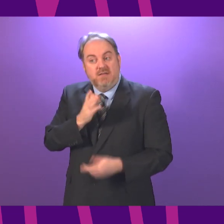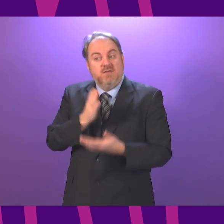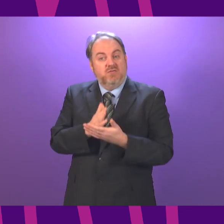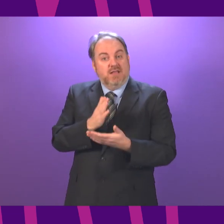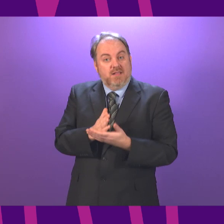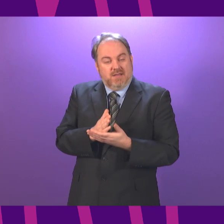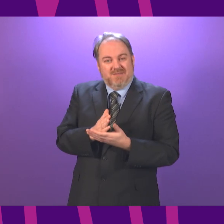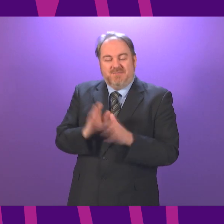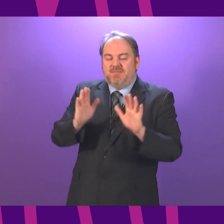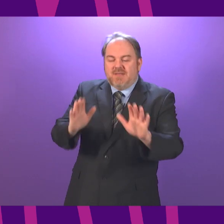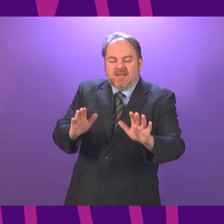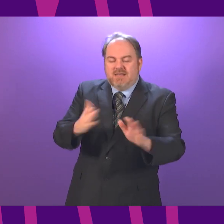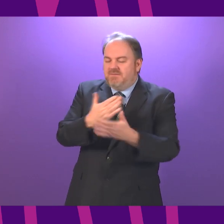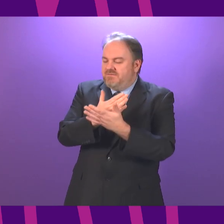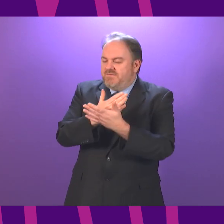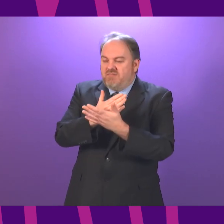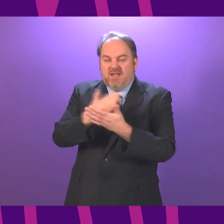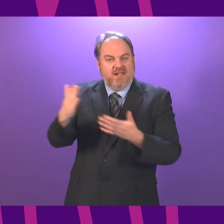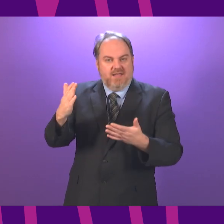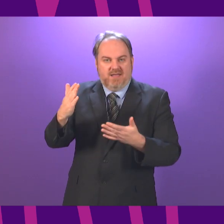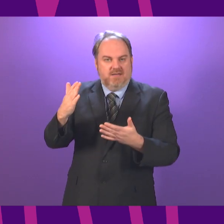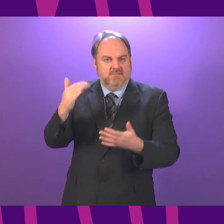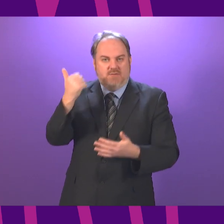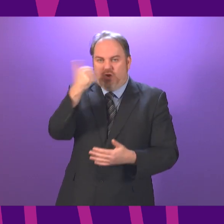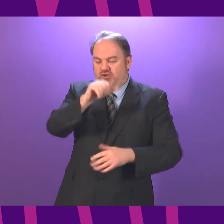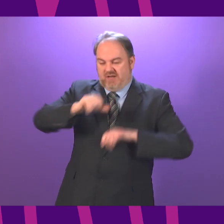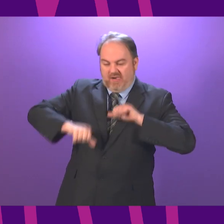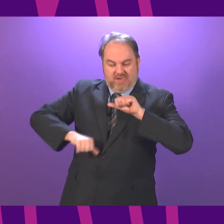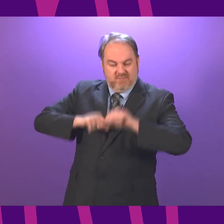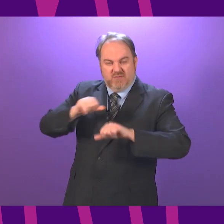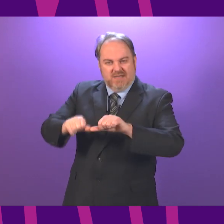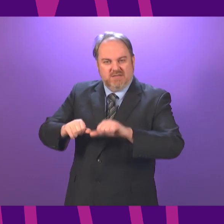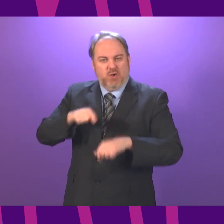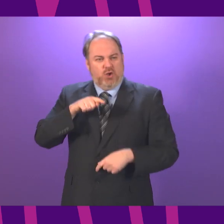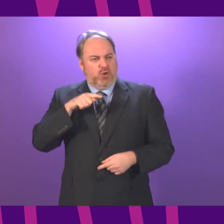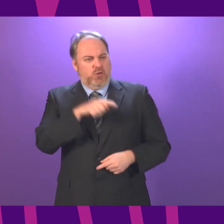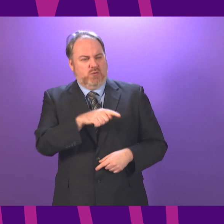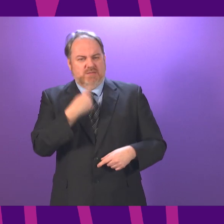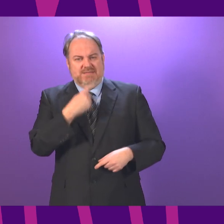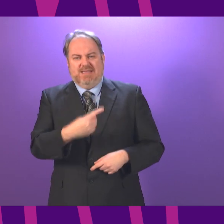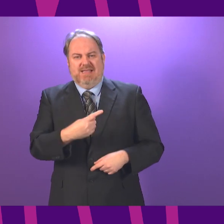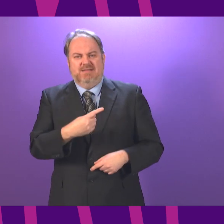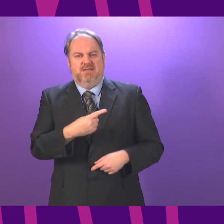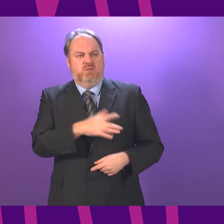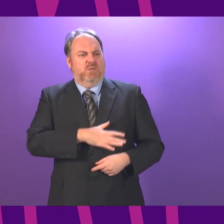Here is the logic journey: if Ruth Davidson’s argument is based on the premise that we somehow